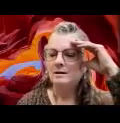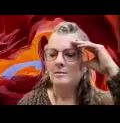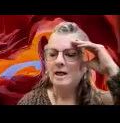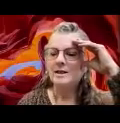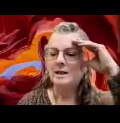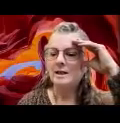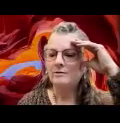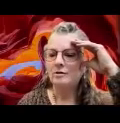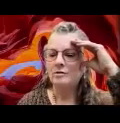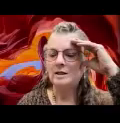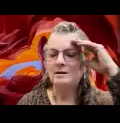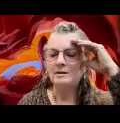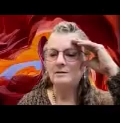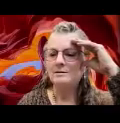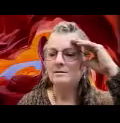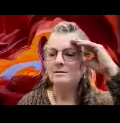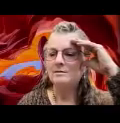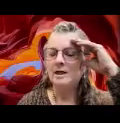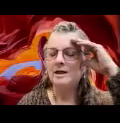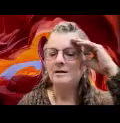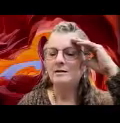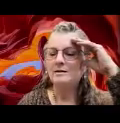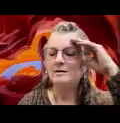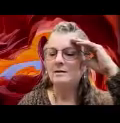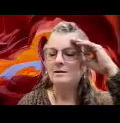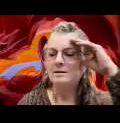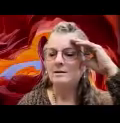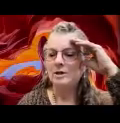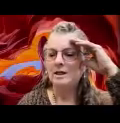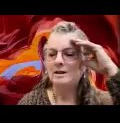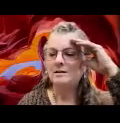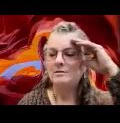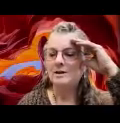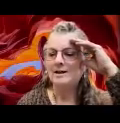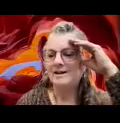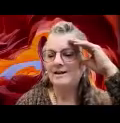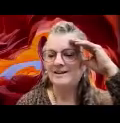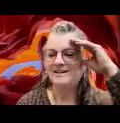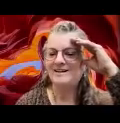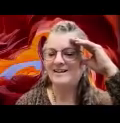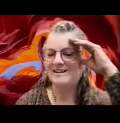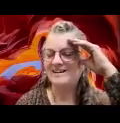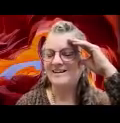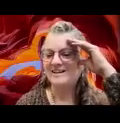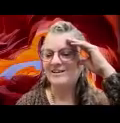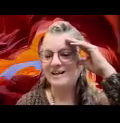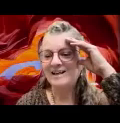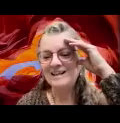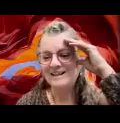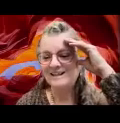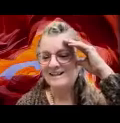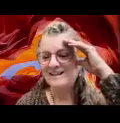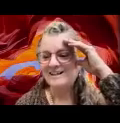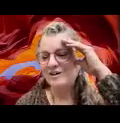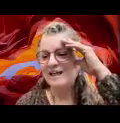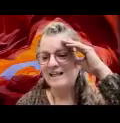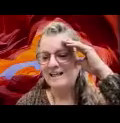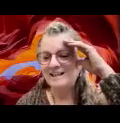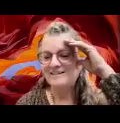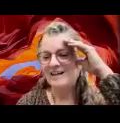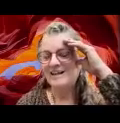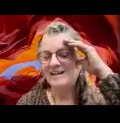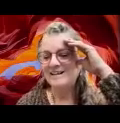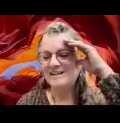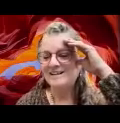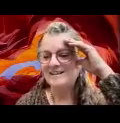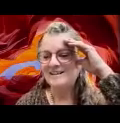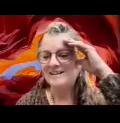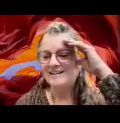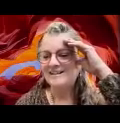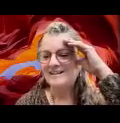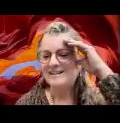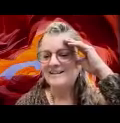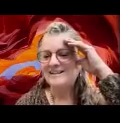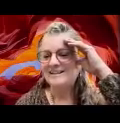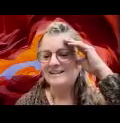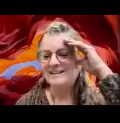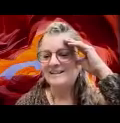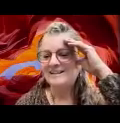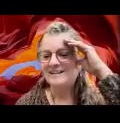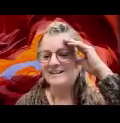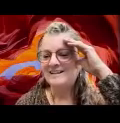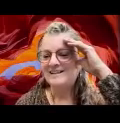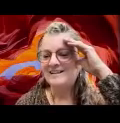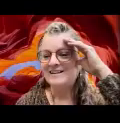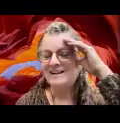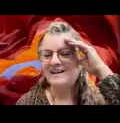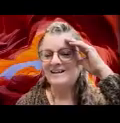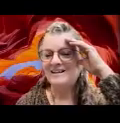I say left. Green, red, green, red, green, green, red. Okay,